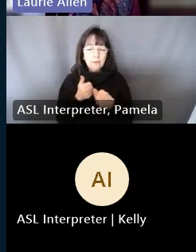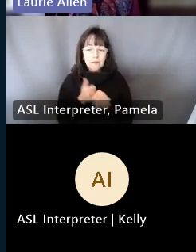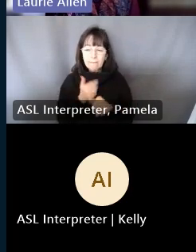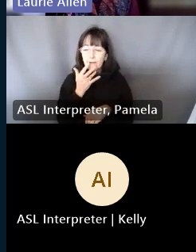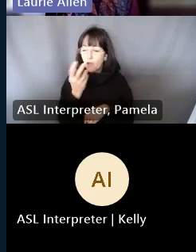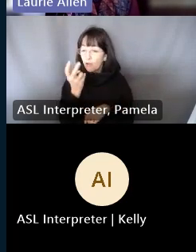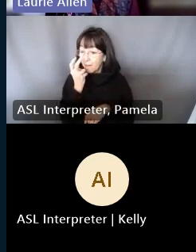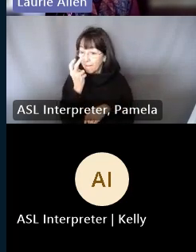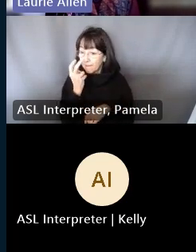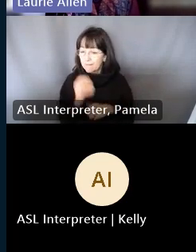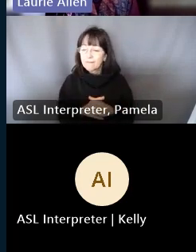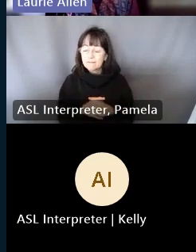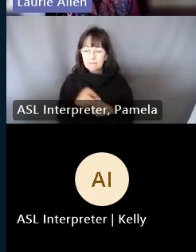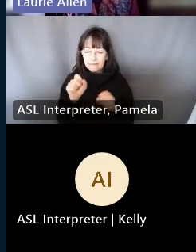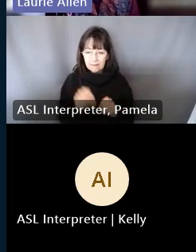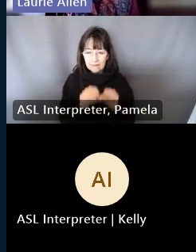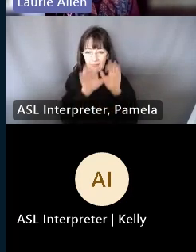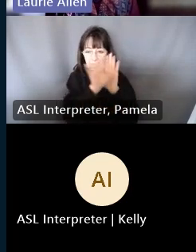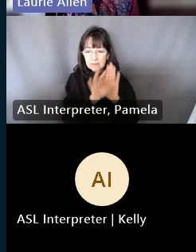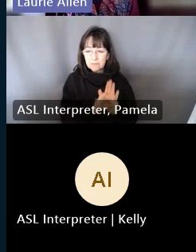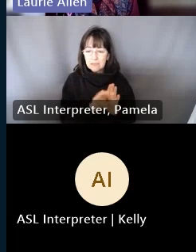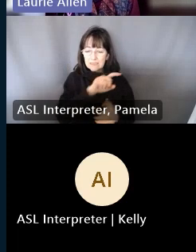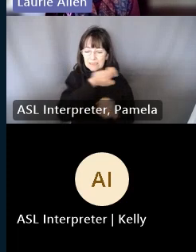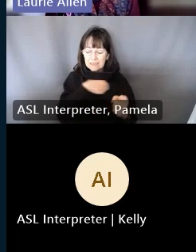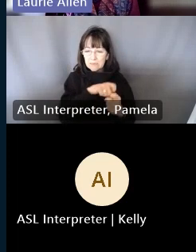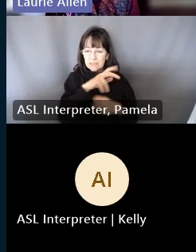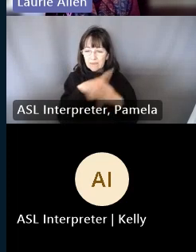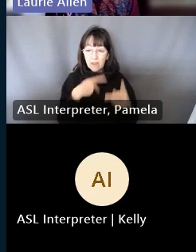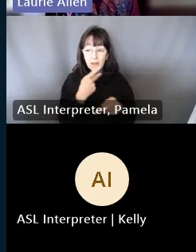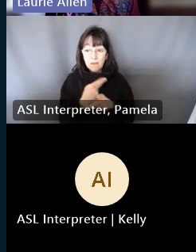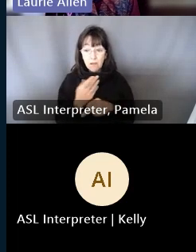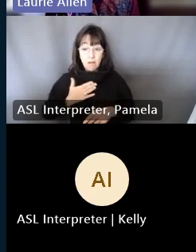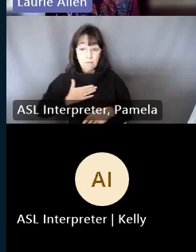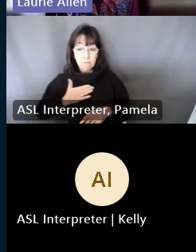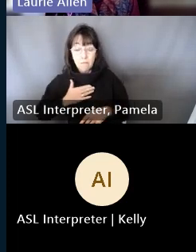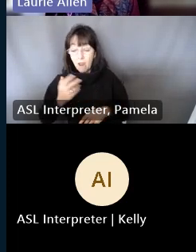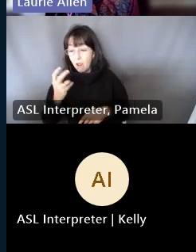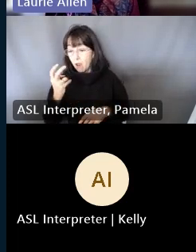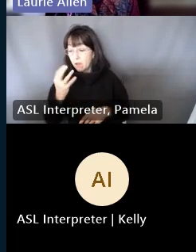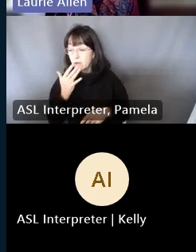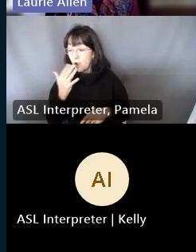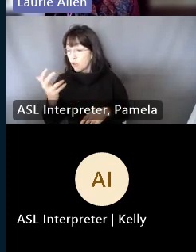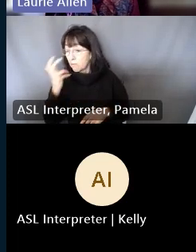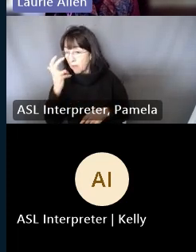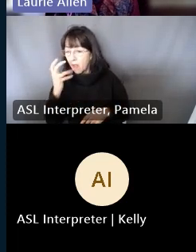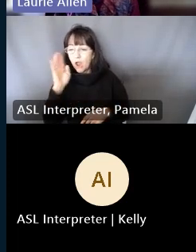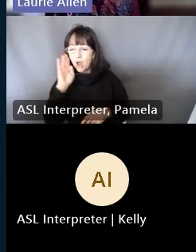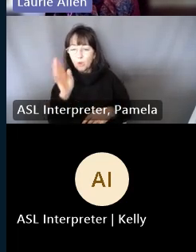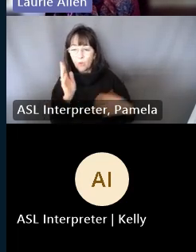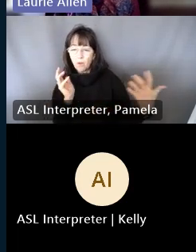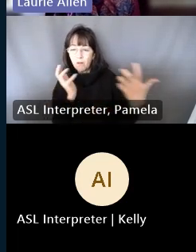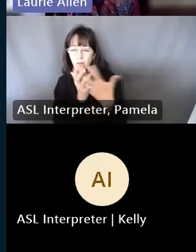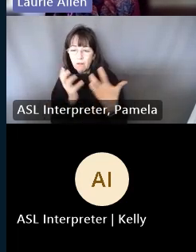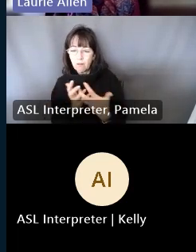You can select your specific type of color blindness, and it will apply the appropriate color palette for you across all of your apps.